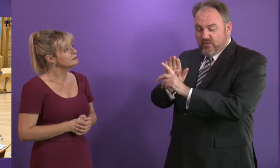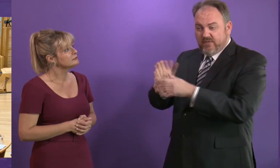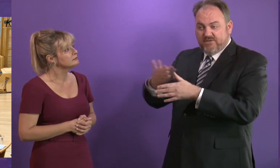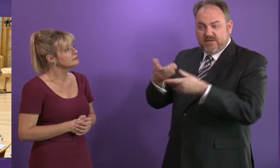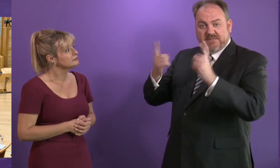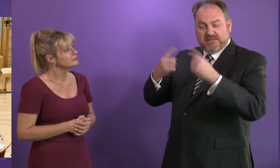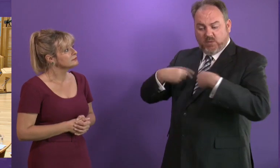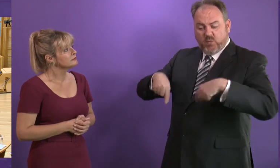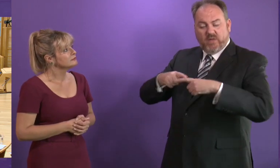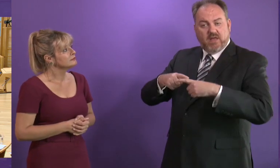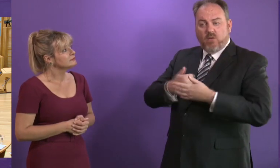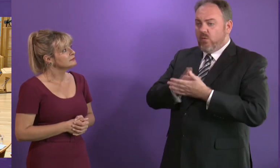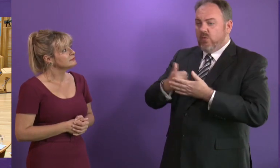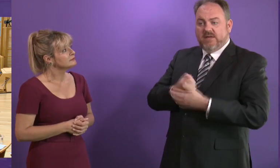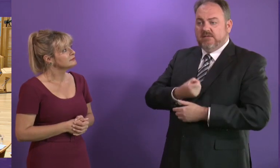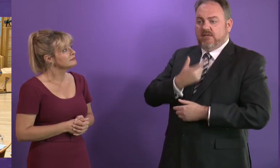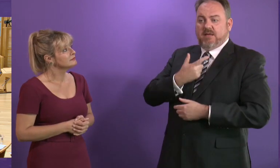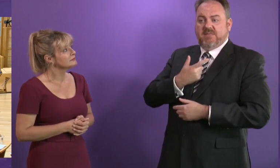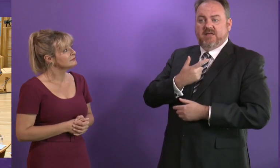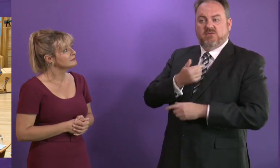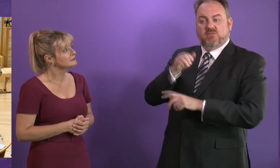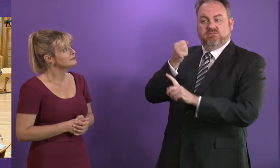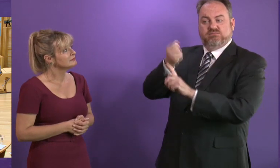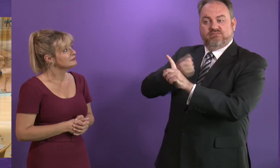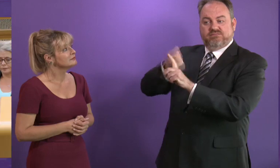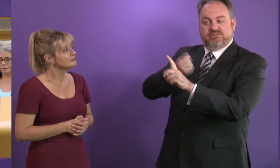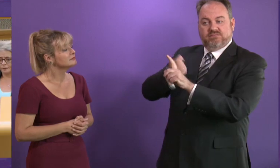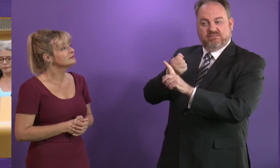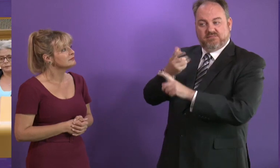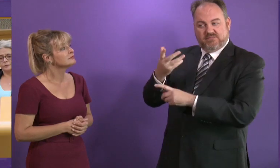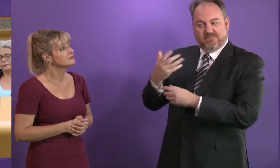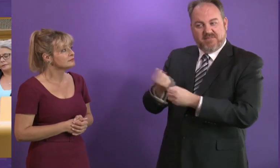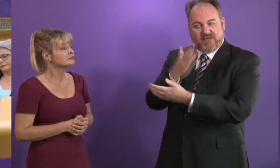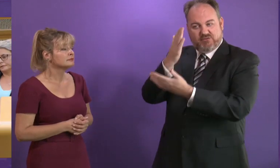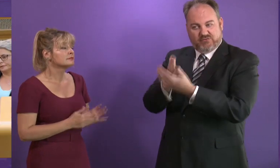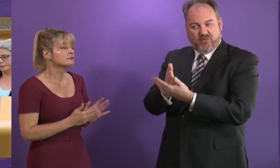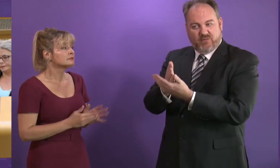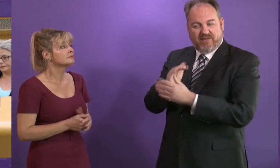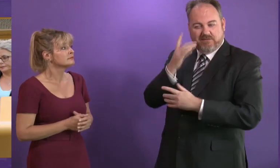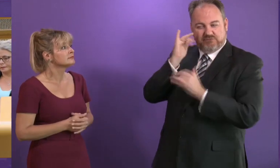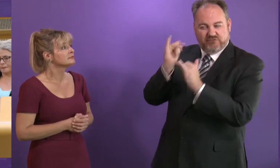in order to hold this Government to account. Despite all that the First Minister now says, the one thing that the Government has not